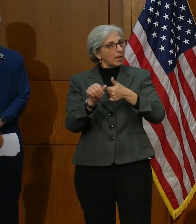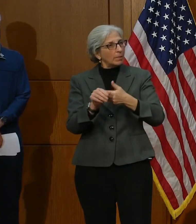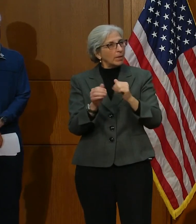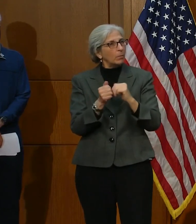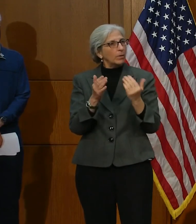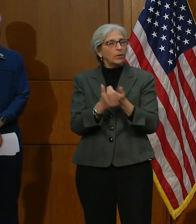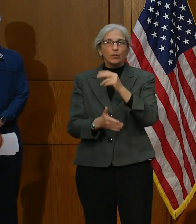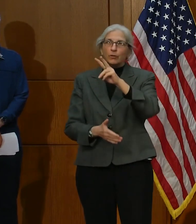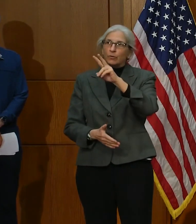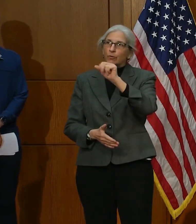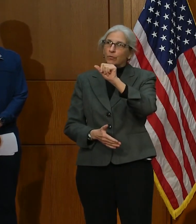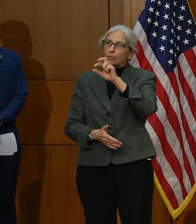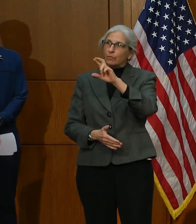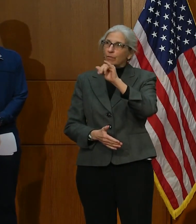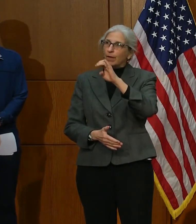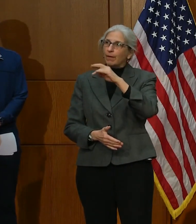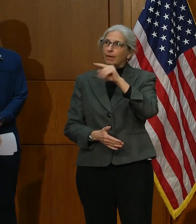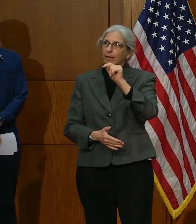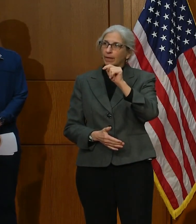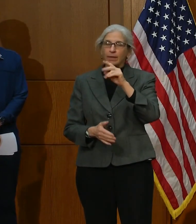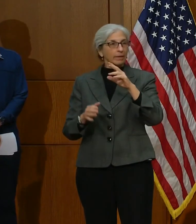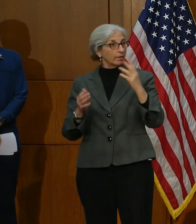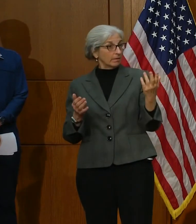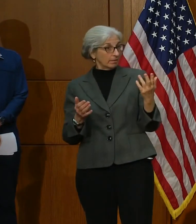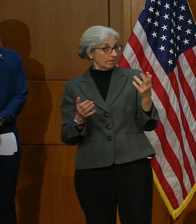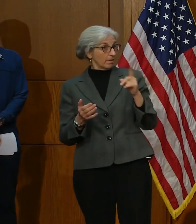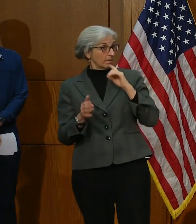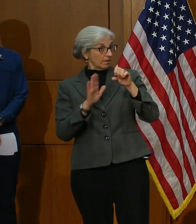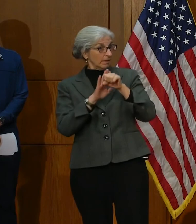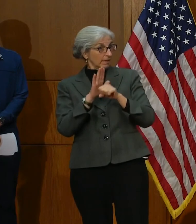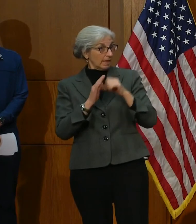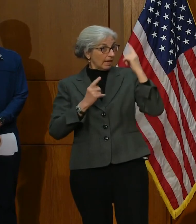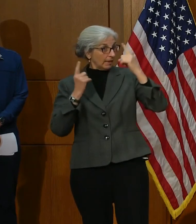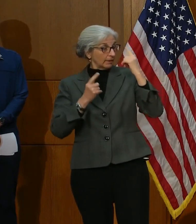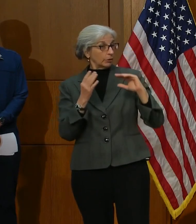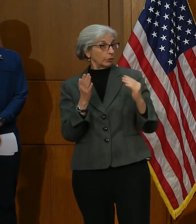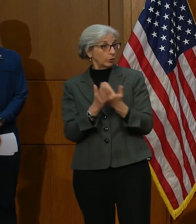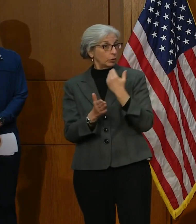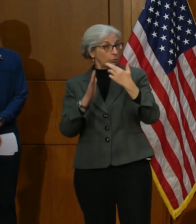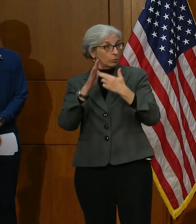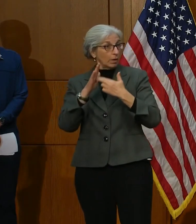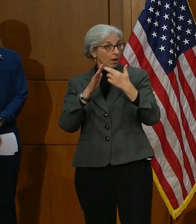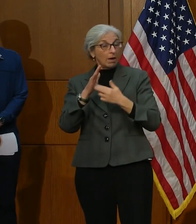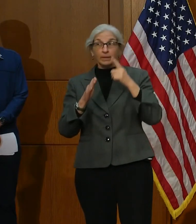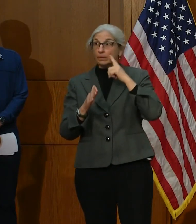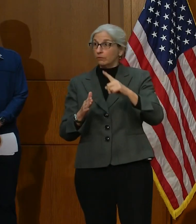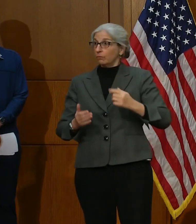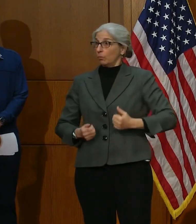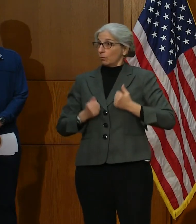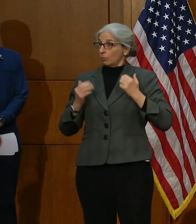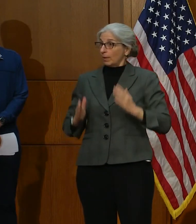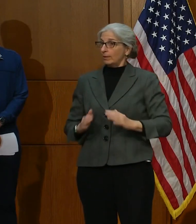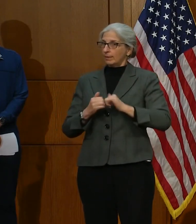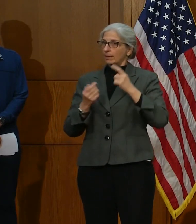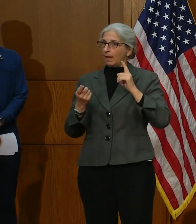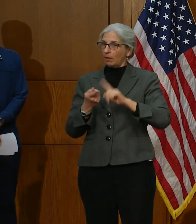SURE WHO COULD ANSWER IT. BUT ANY UPDATES ABOUT THE NEW VARIANTS THAT HAS NOW ARRIVED IN VIRGINIA HAS THE STATE